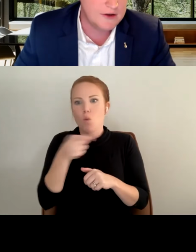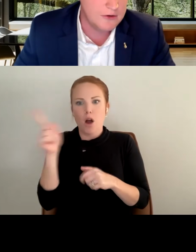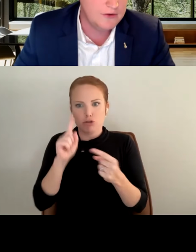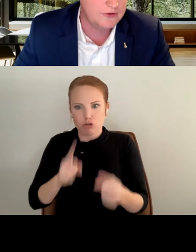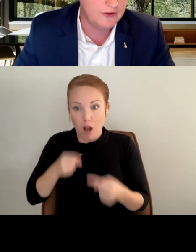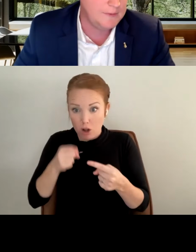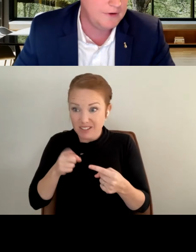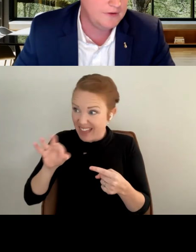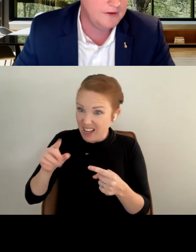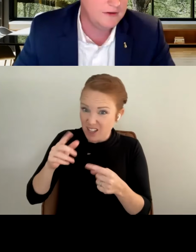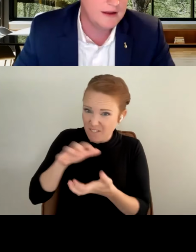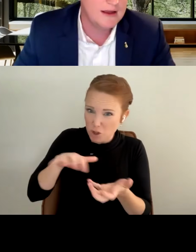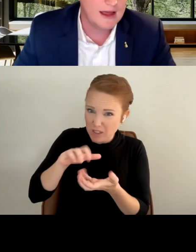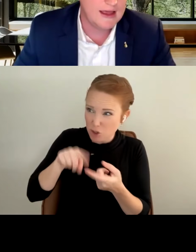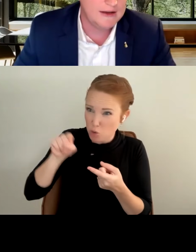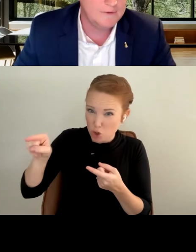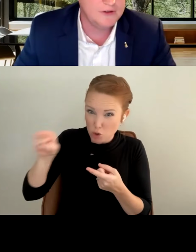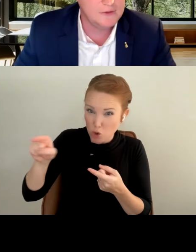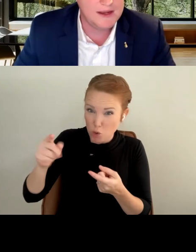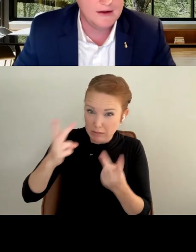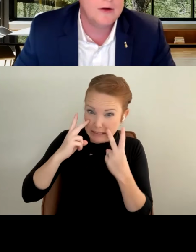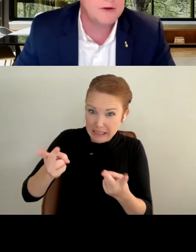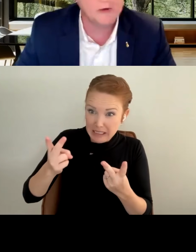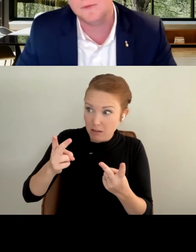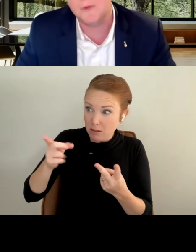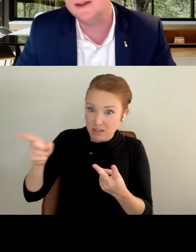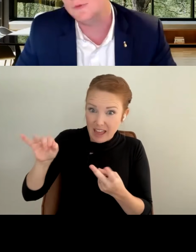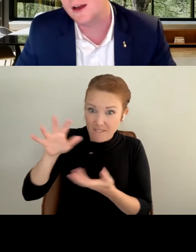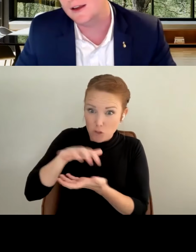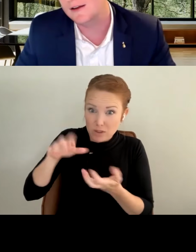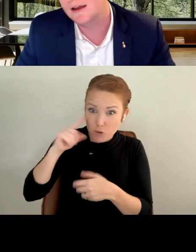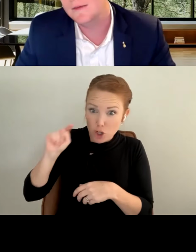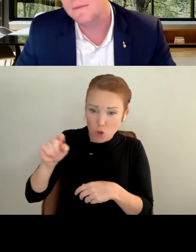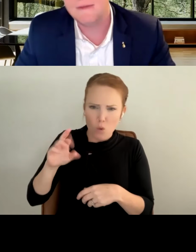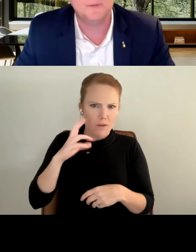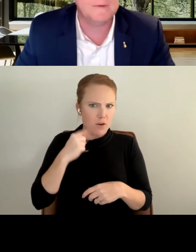to you as a sighted person and confusing to me? Okay, great we know we need some training.